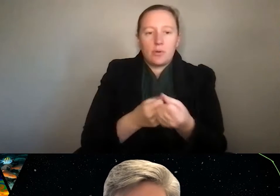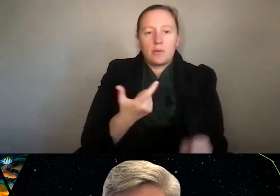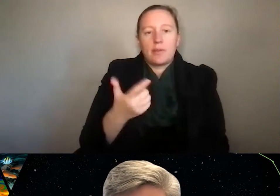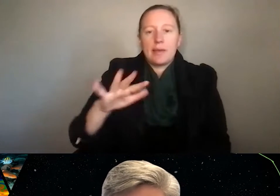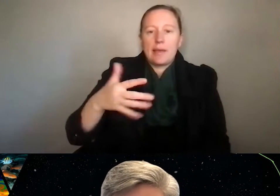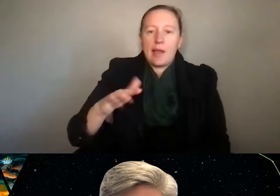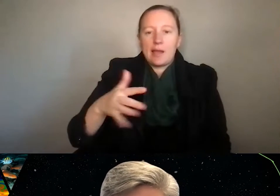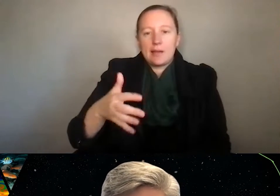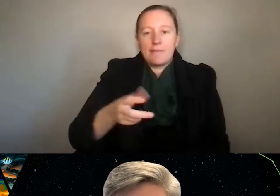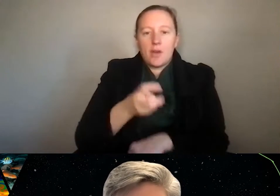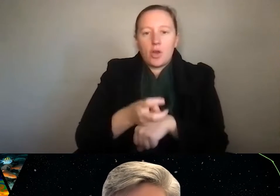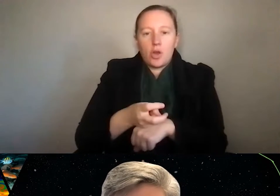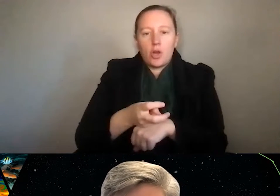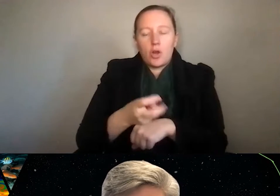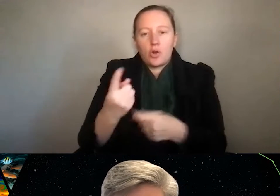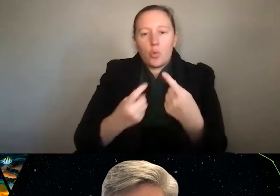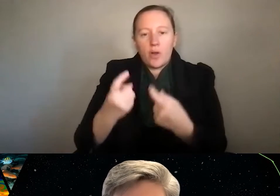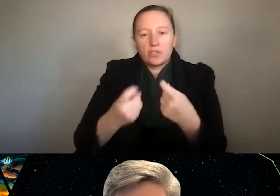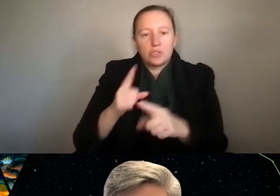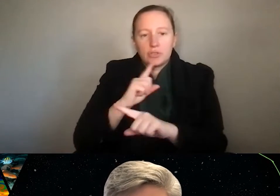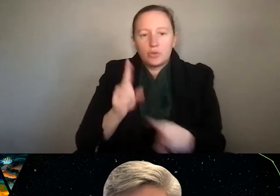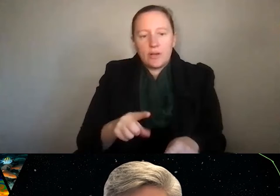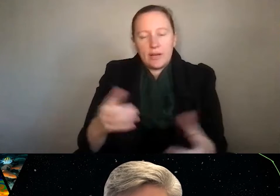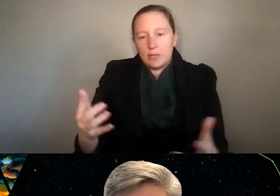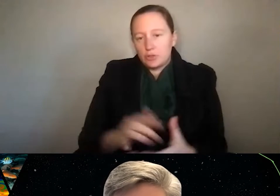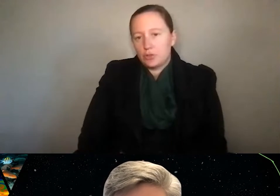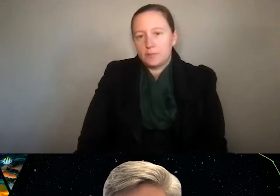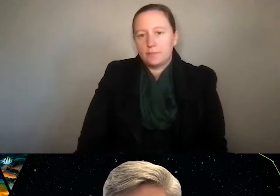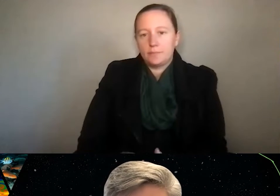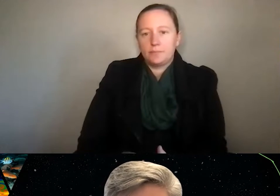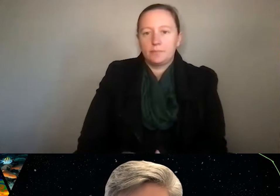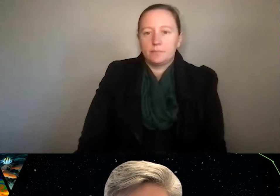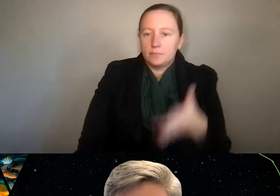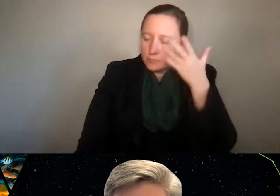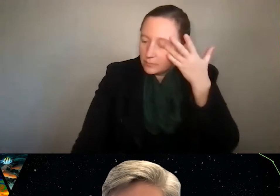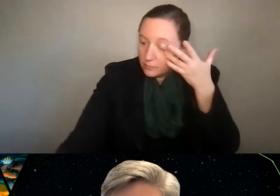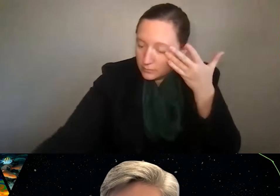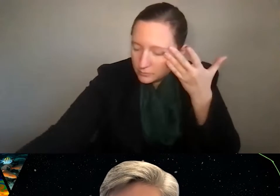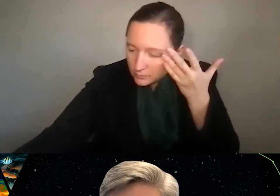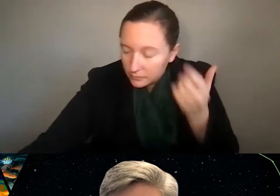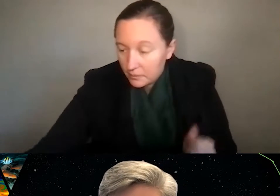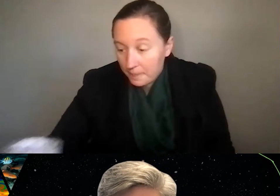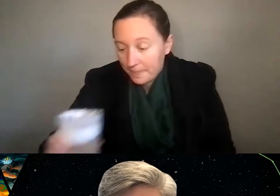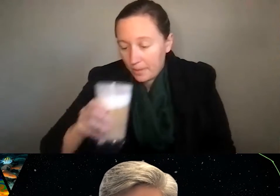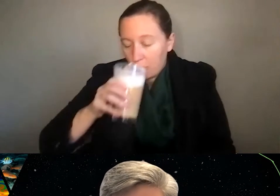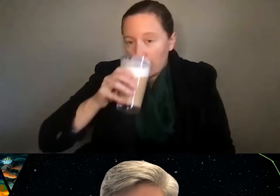a hard question to wrap your hands around. What I would say for that one